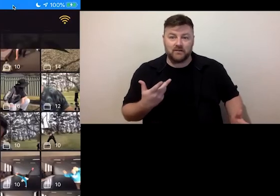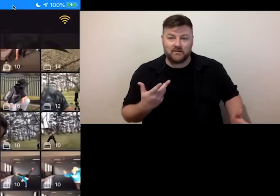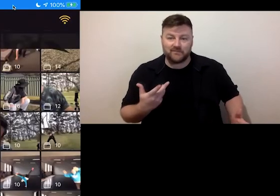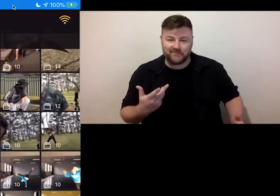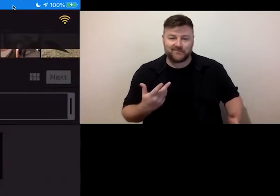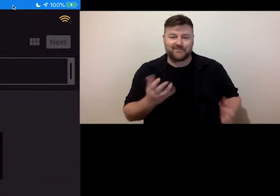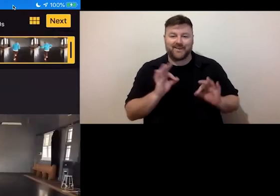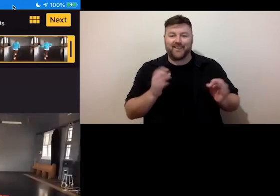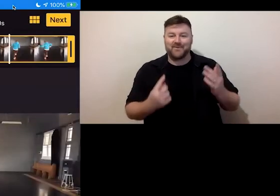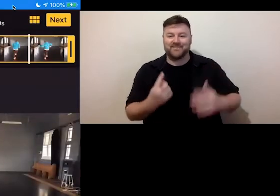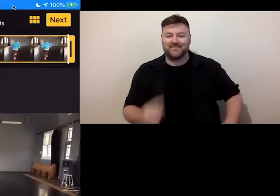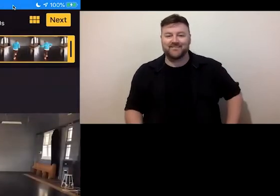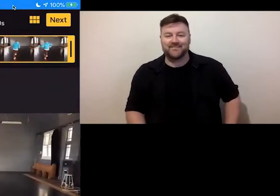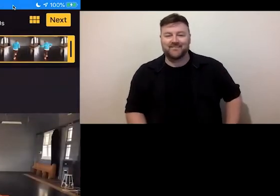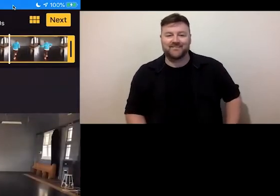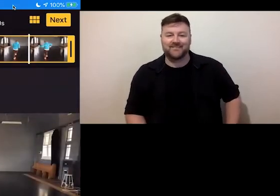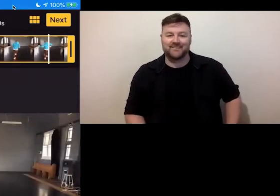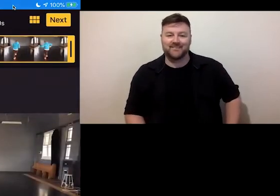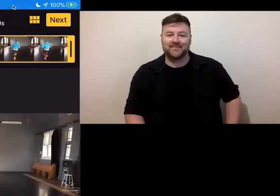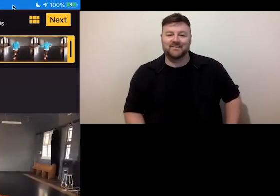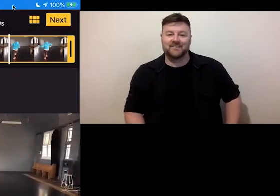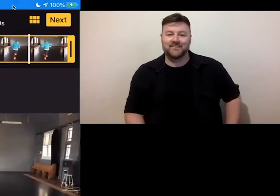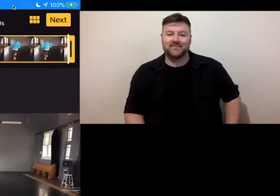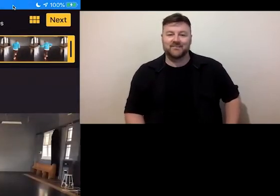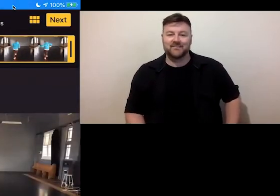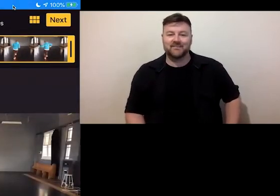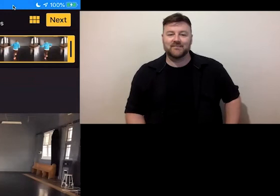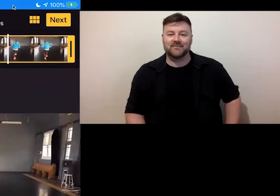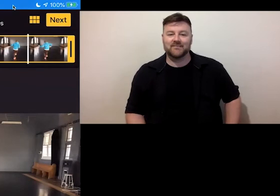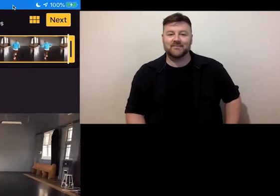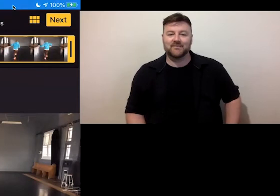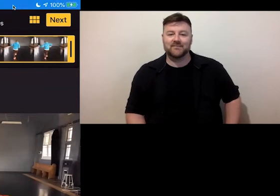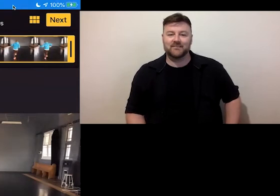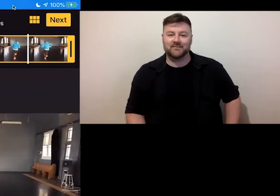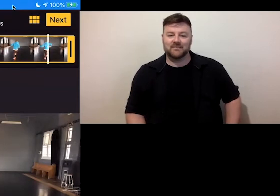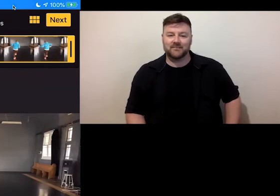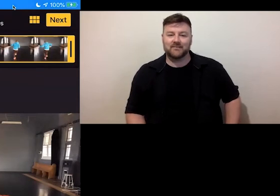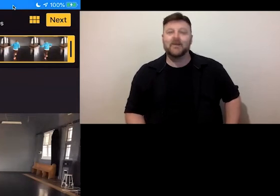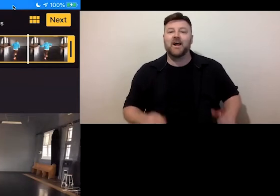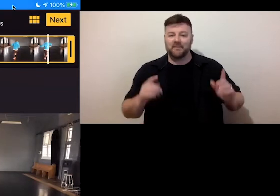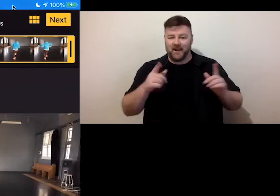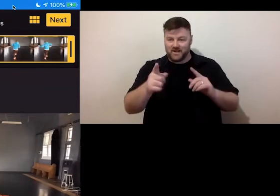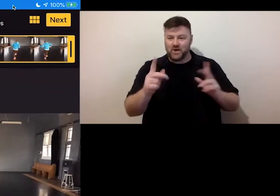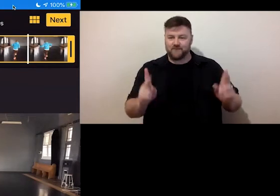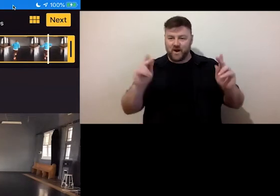Again, I'll take out the preparation frames.